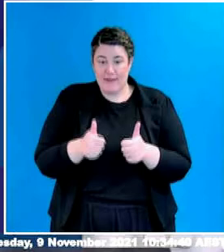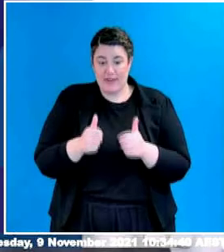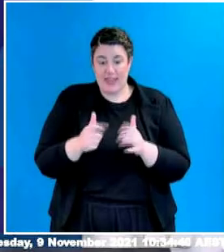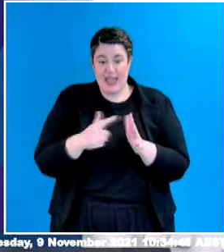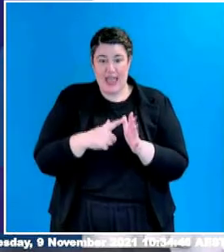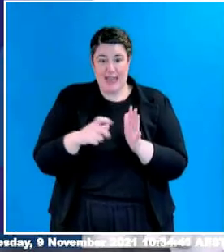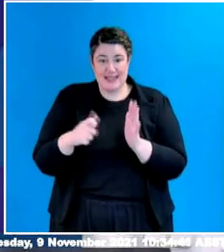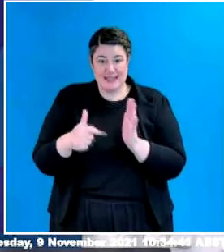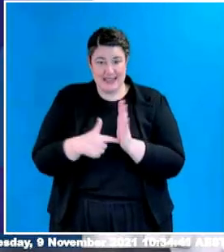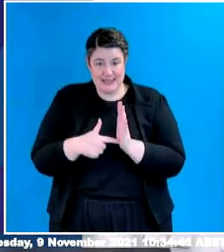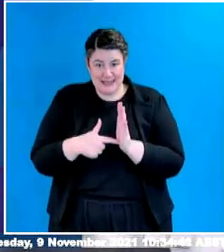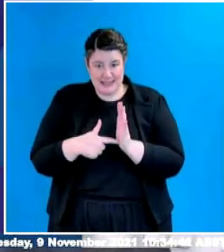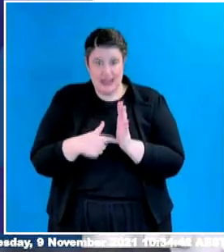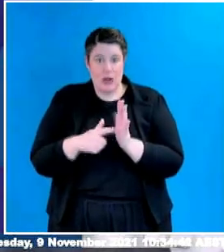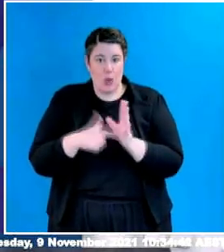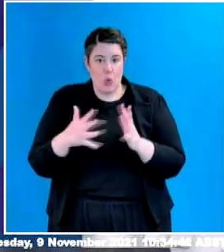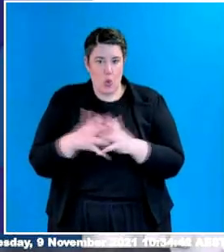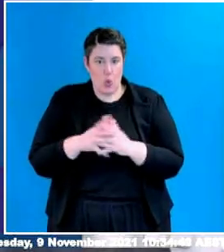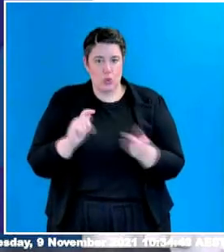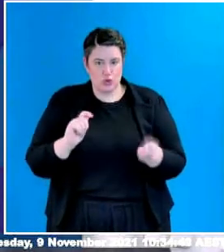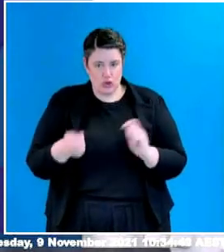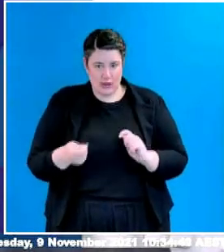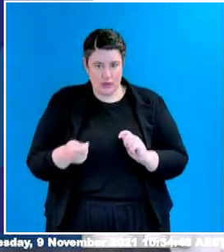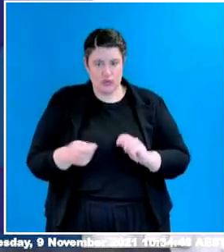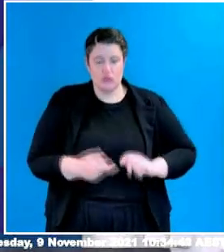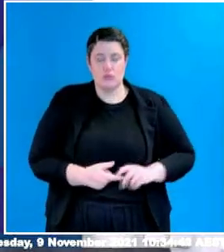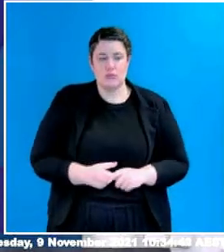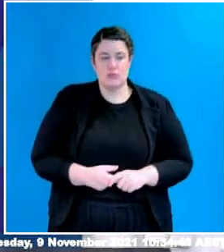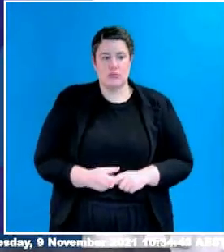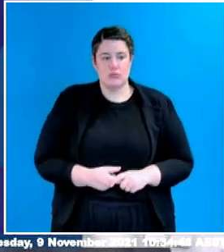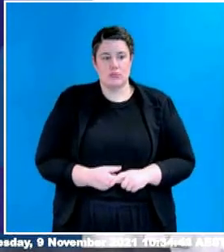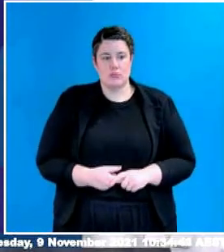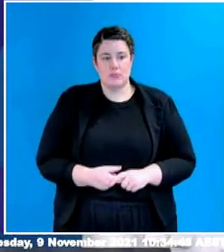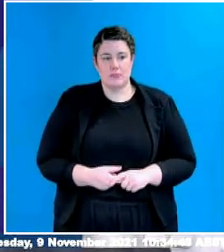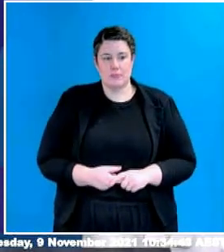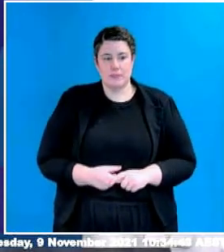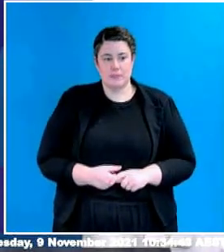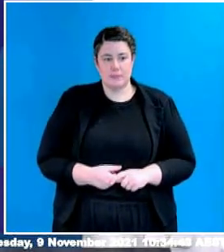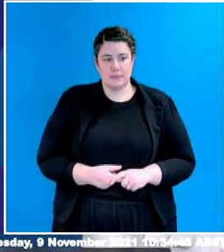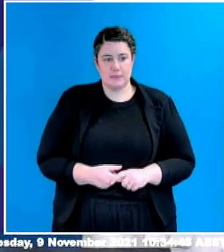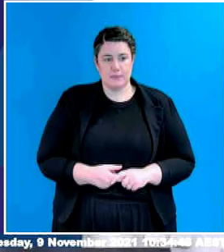Given that the CRPD was developed in response to the lack of references or